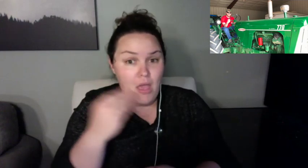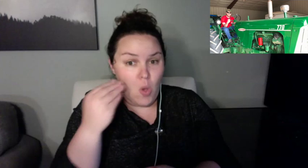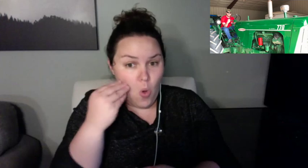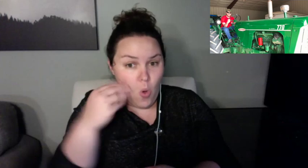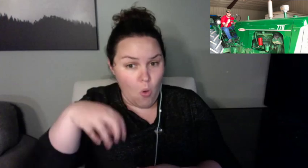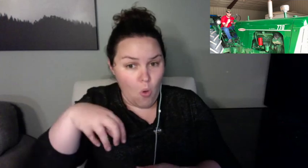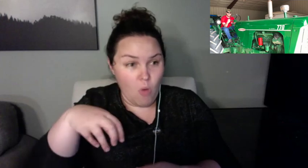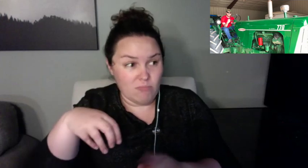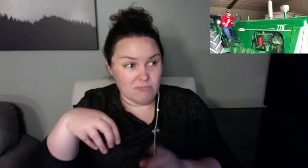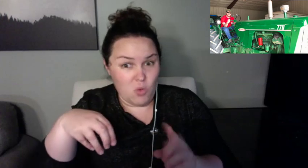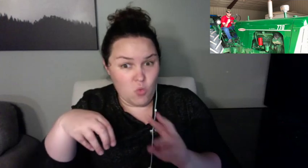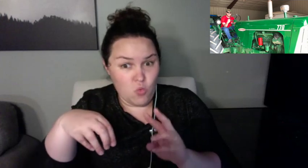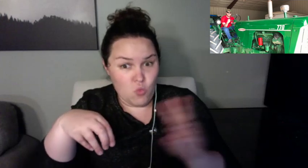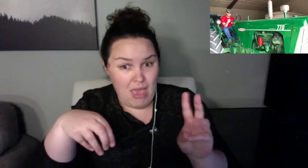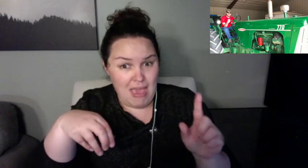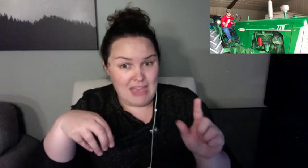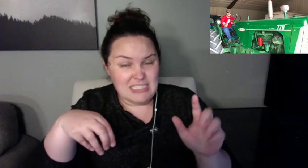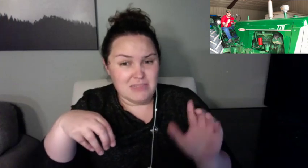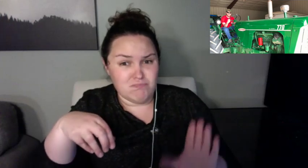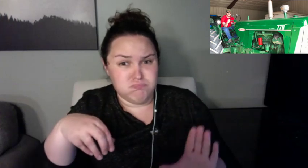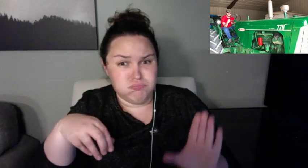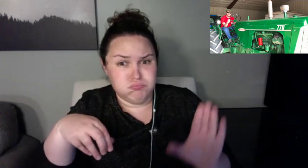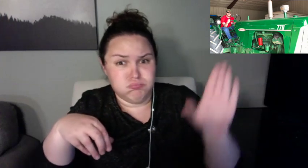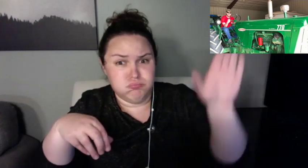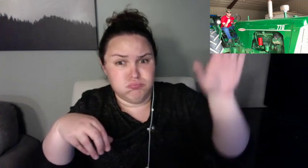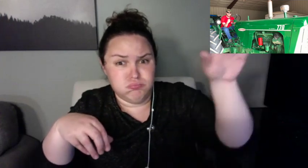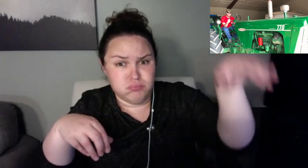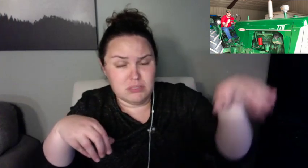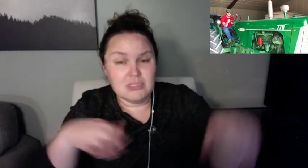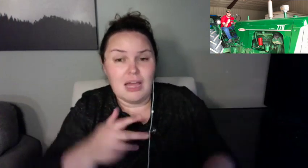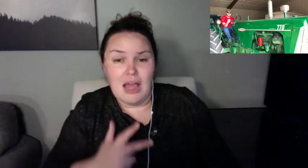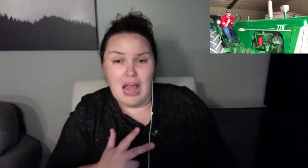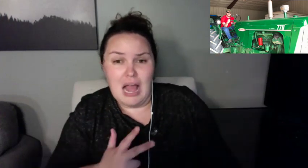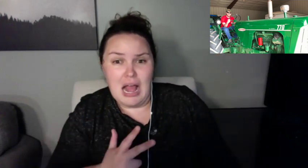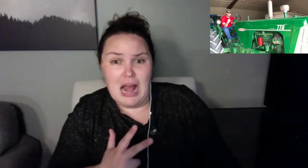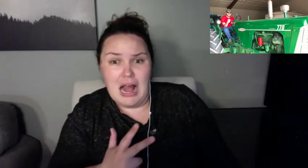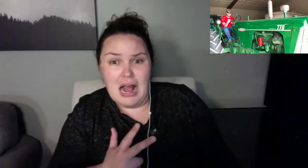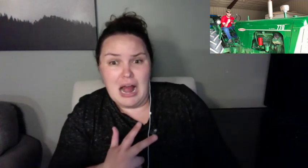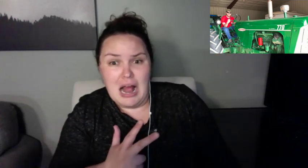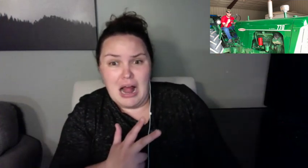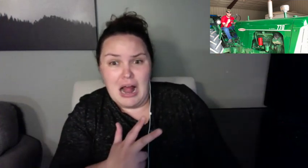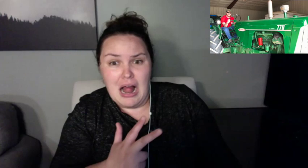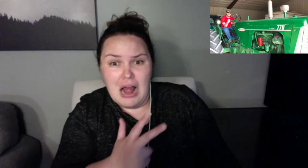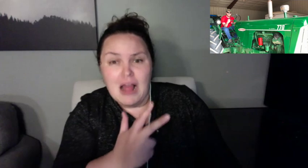I just love taking the tractor, I clocked it in on my iPhone going down the hill wide